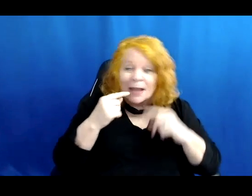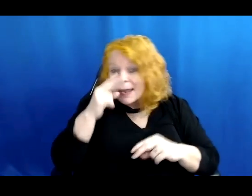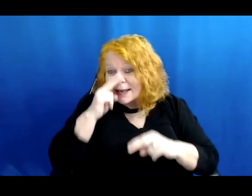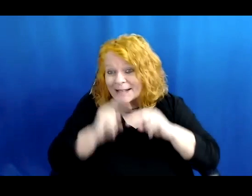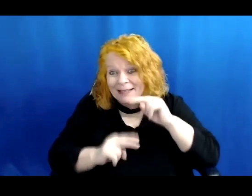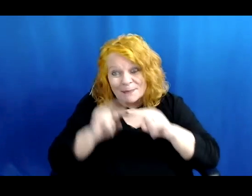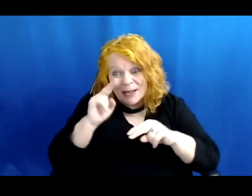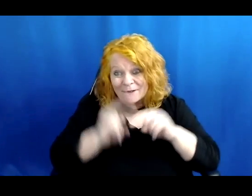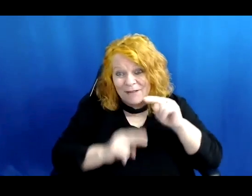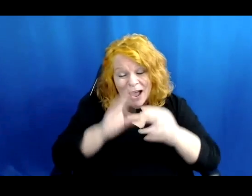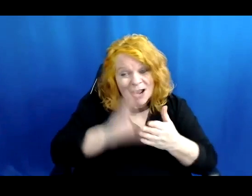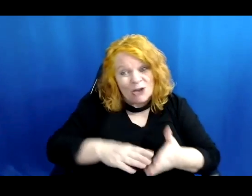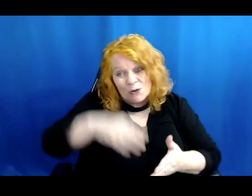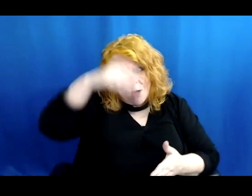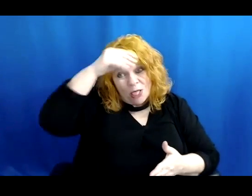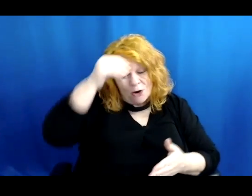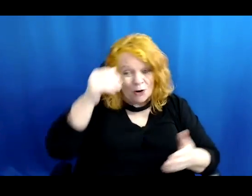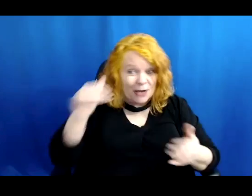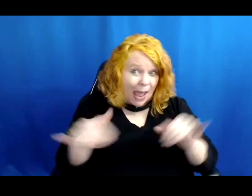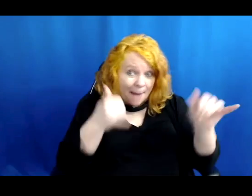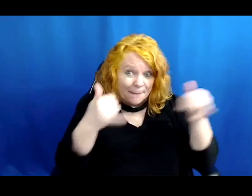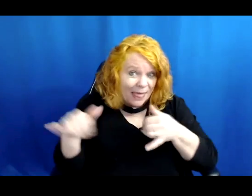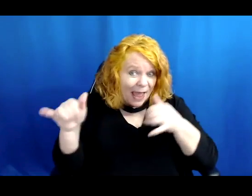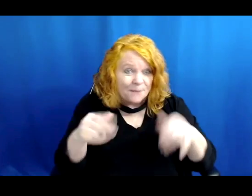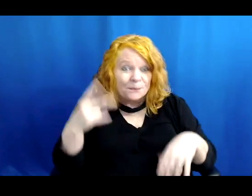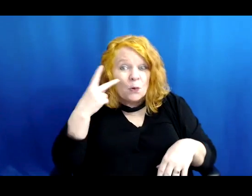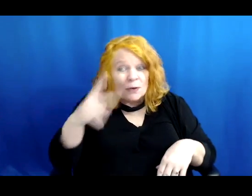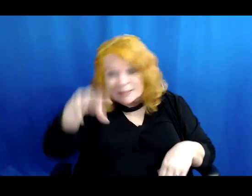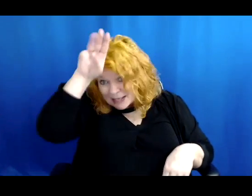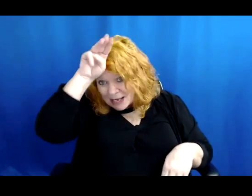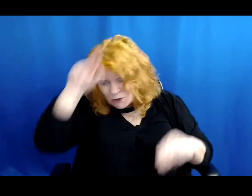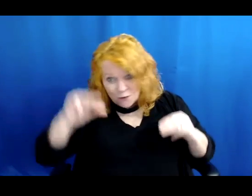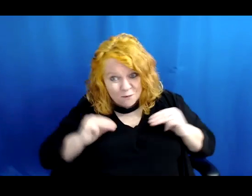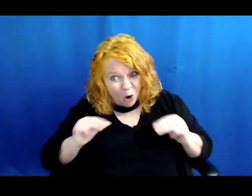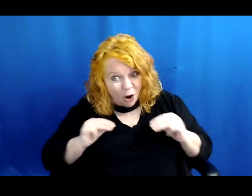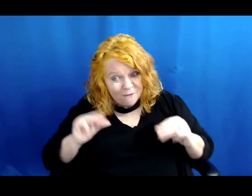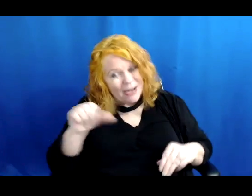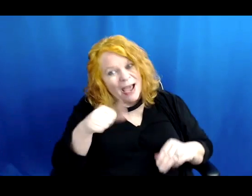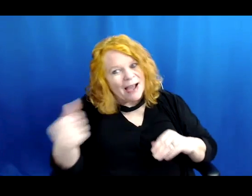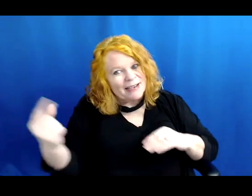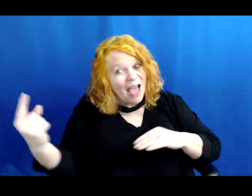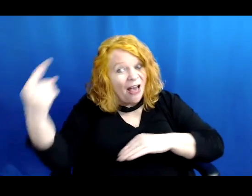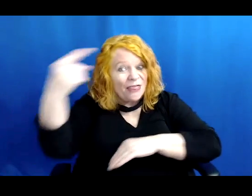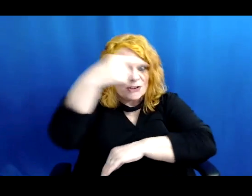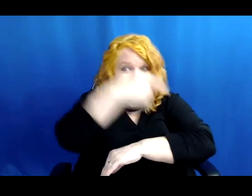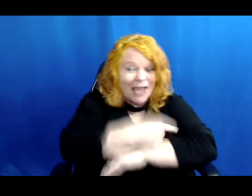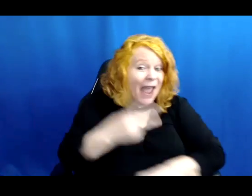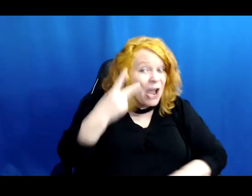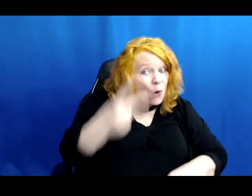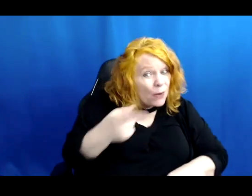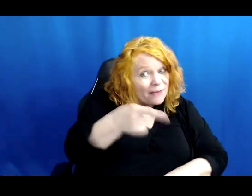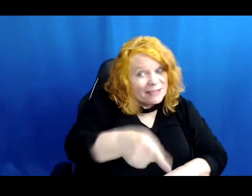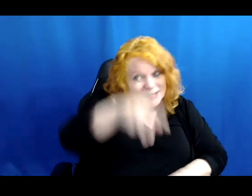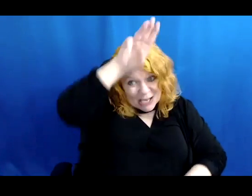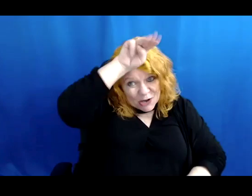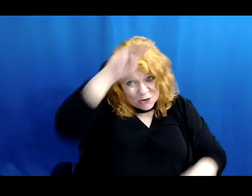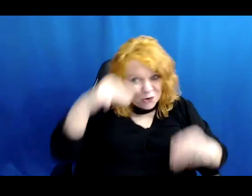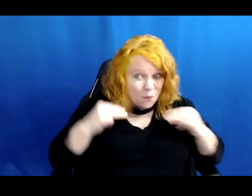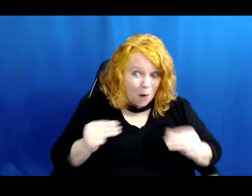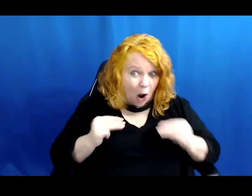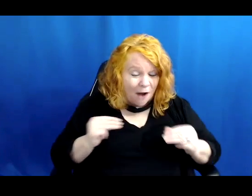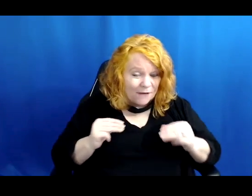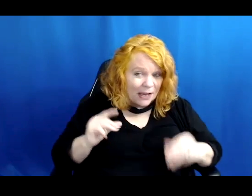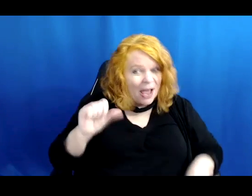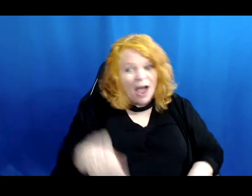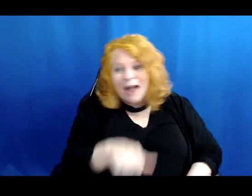And we will see you Marvin on another day. We will see you Marvin on another sunny day.